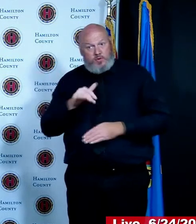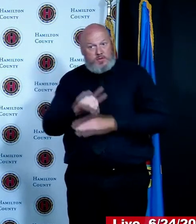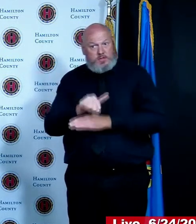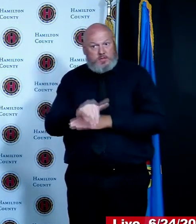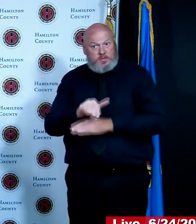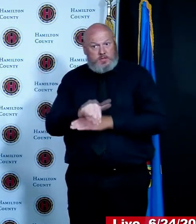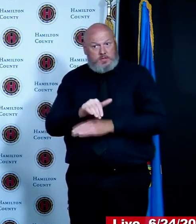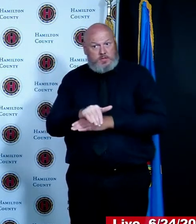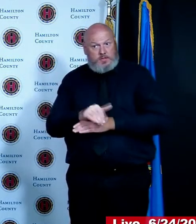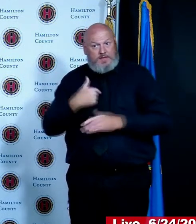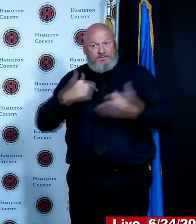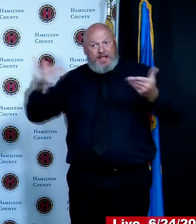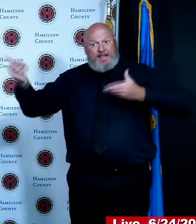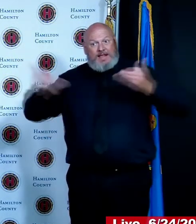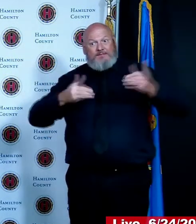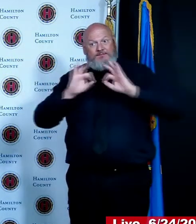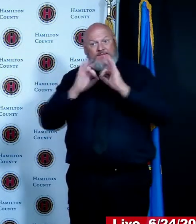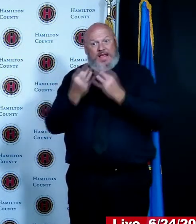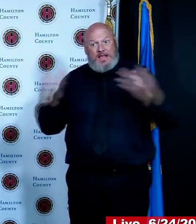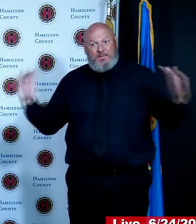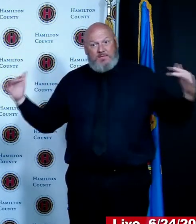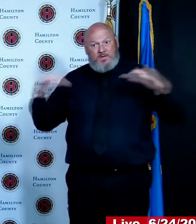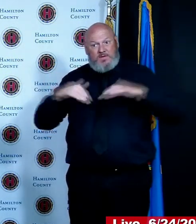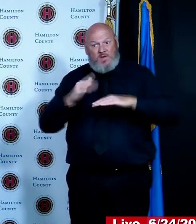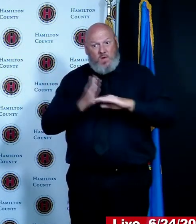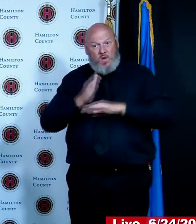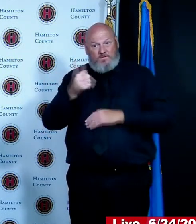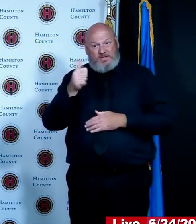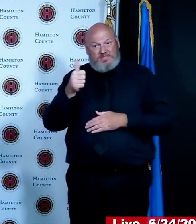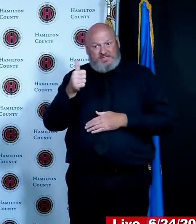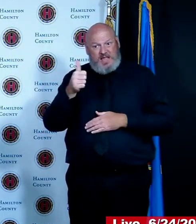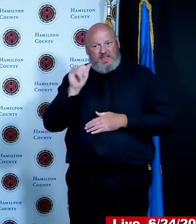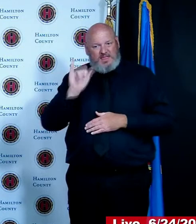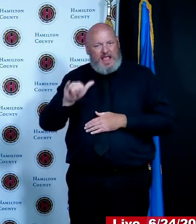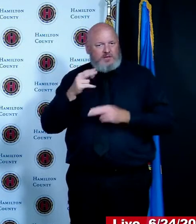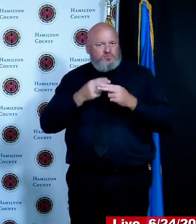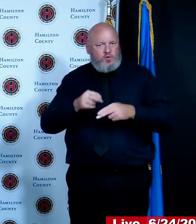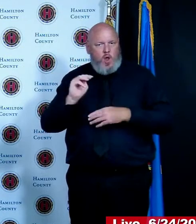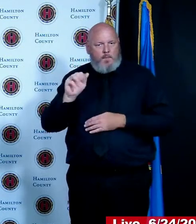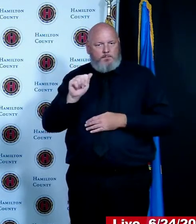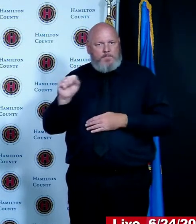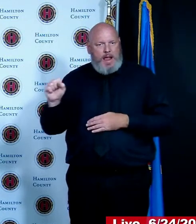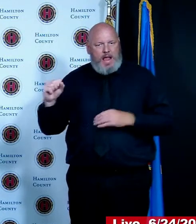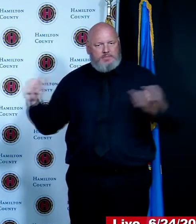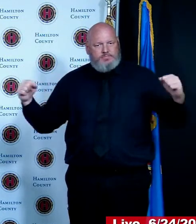other question I wanted to just clarify when the Commissioner said that it was